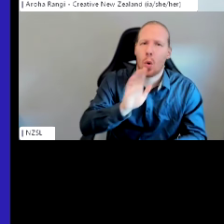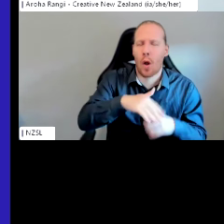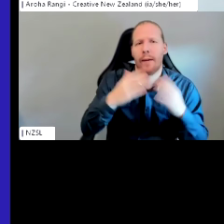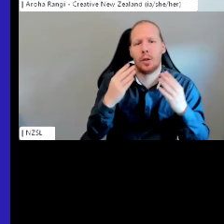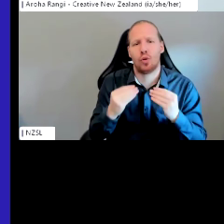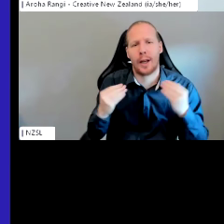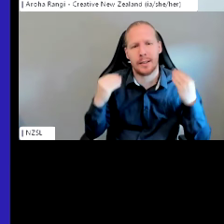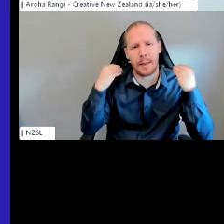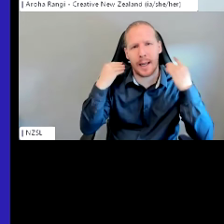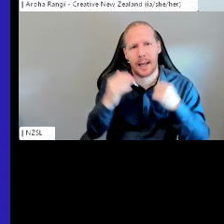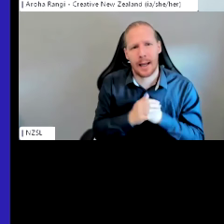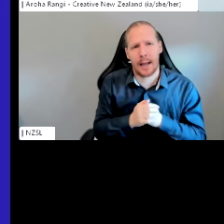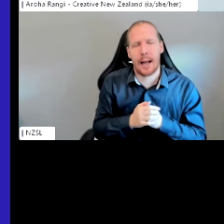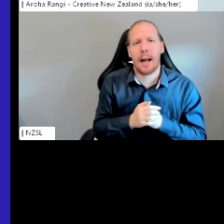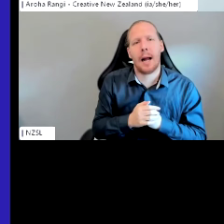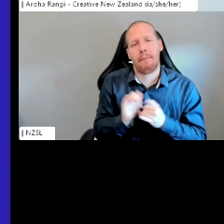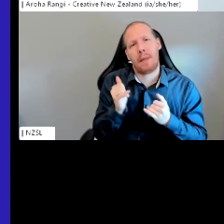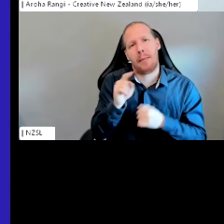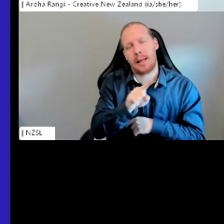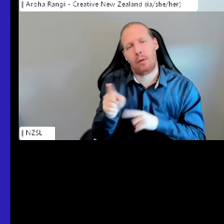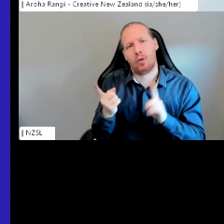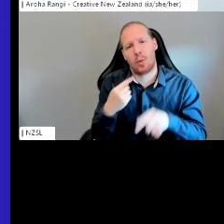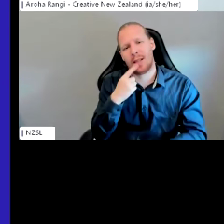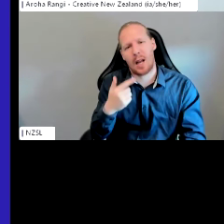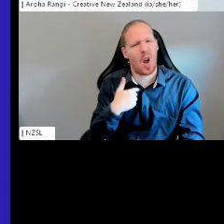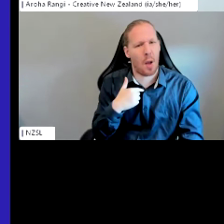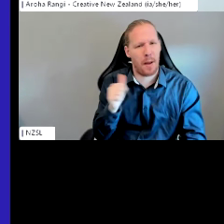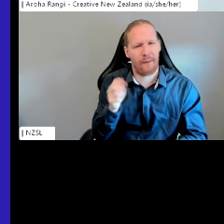to say, well, I've just been to a Shakespeare. I'm not sure I want to see another one, or I've